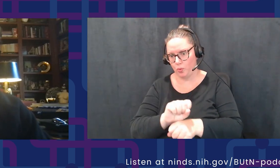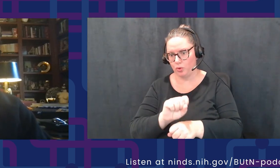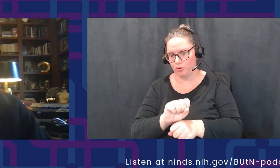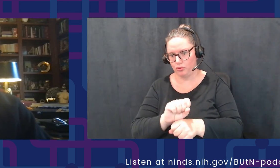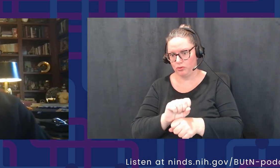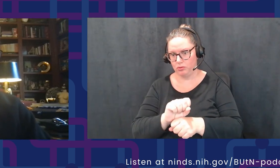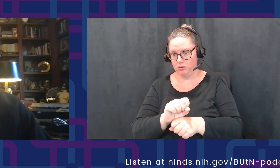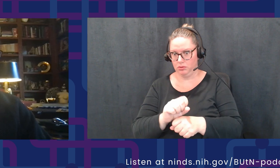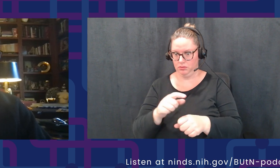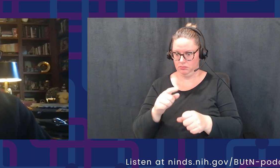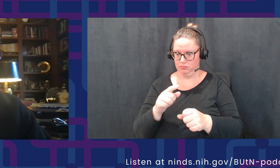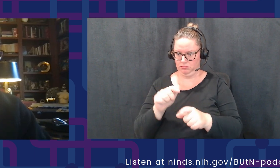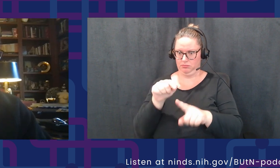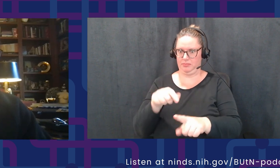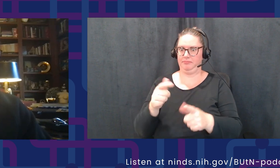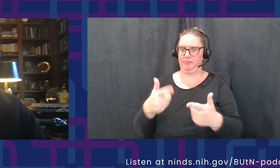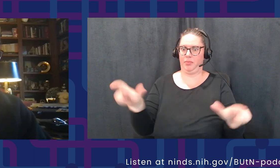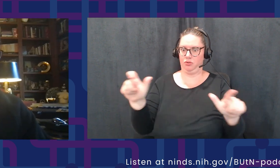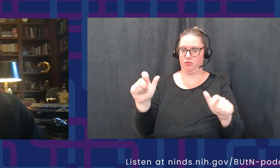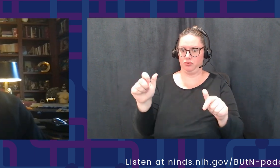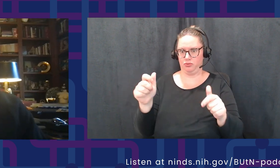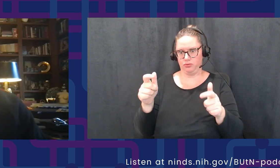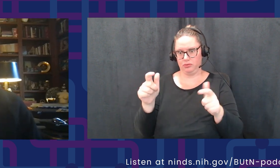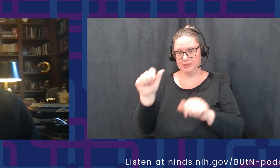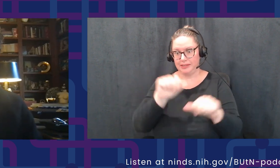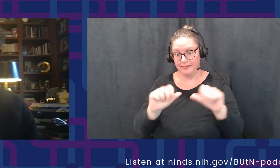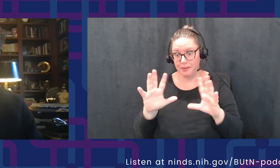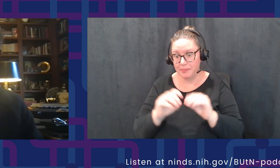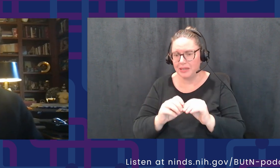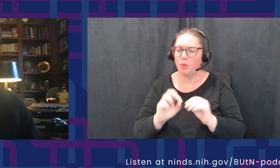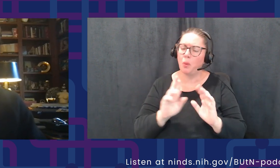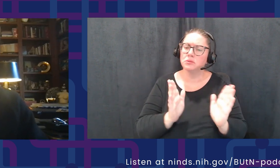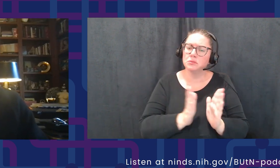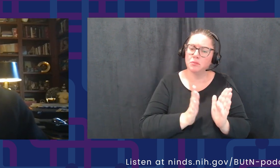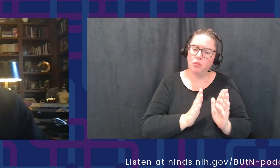in major scientific meetings, or maybe even minor scientific meetings, is